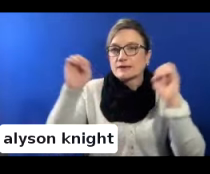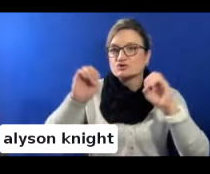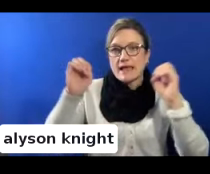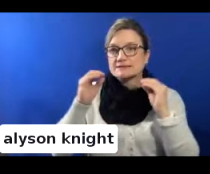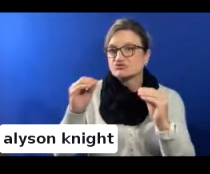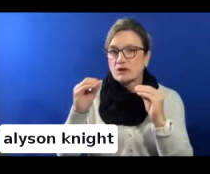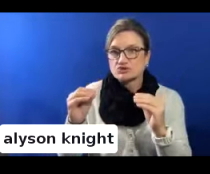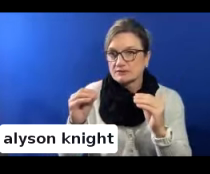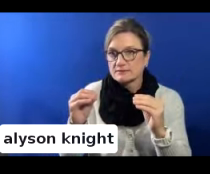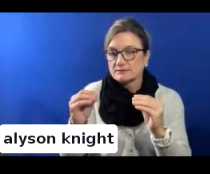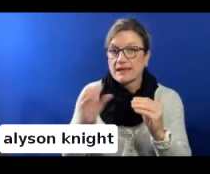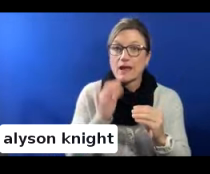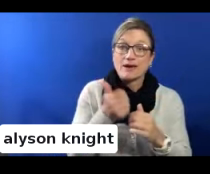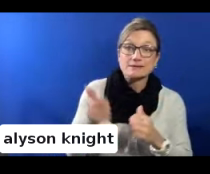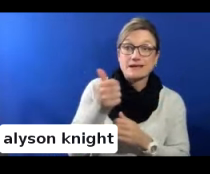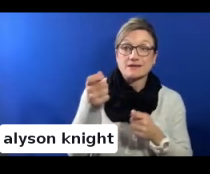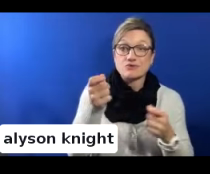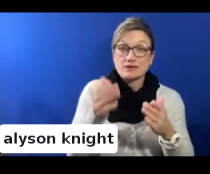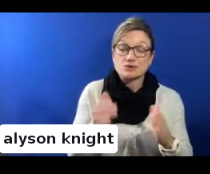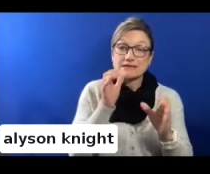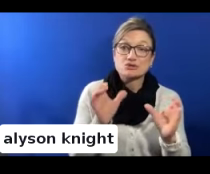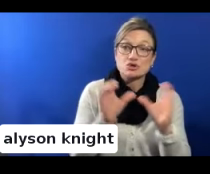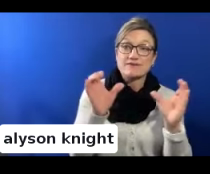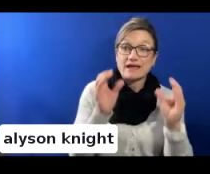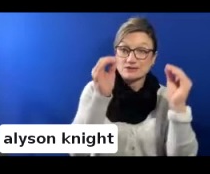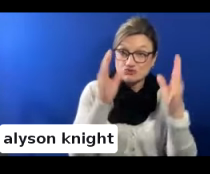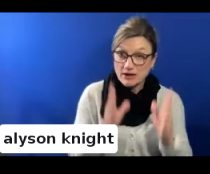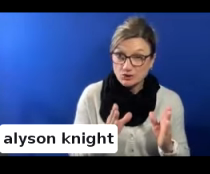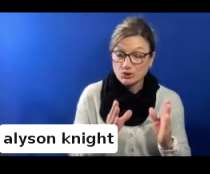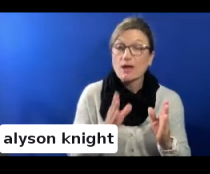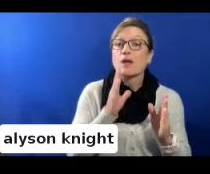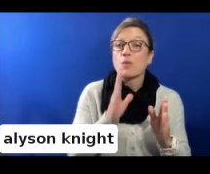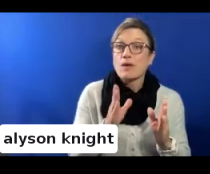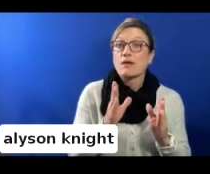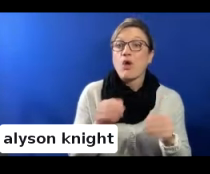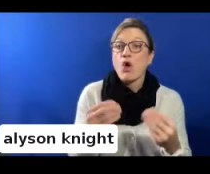Our executive director is a certified instructor and will offer remaining classes in house.